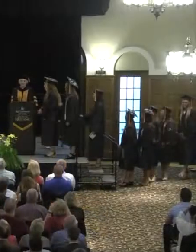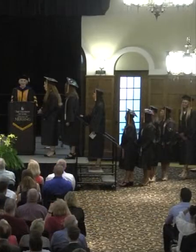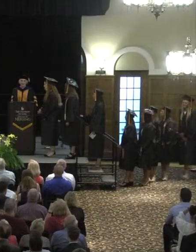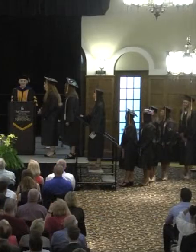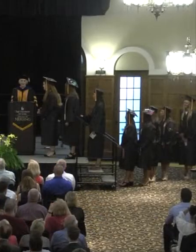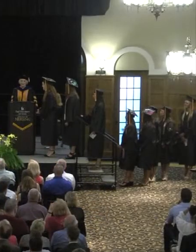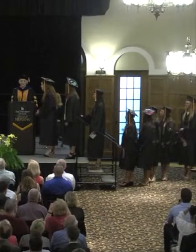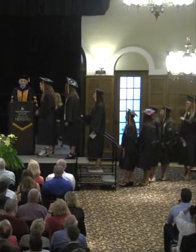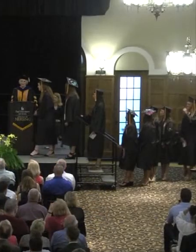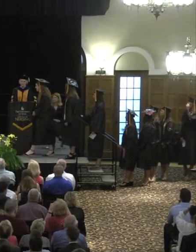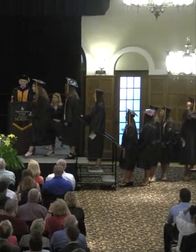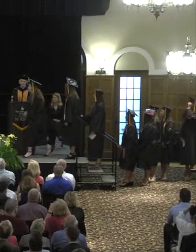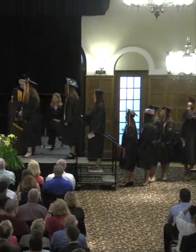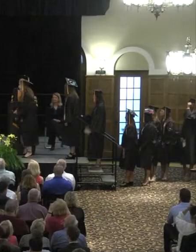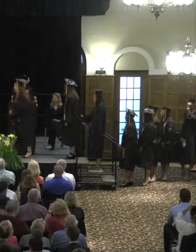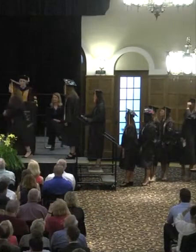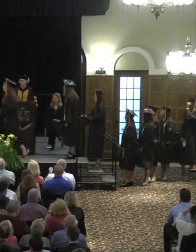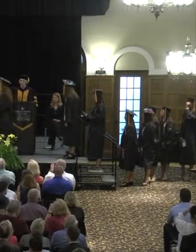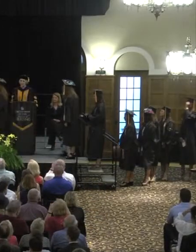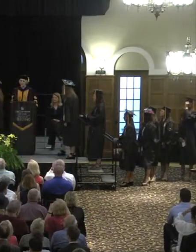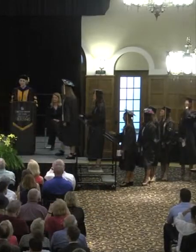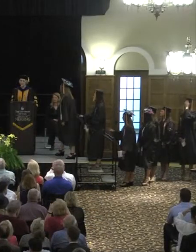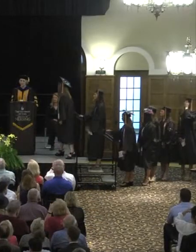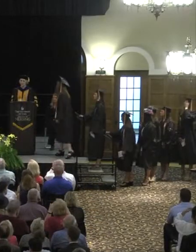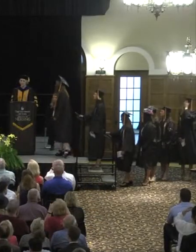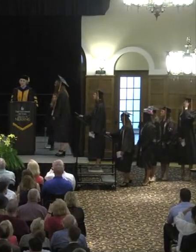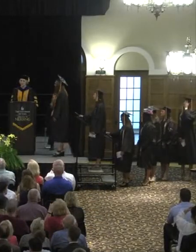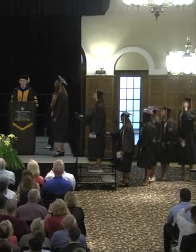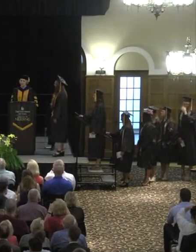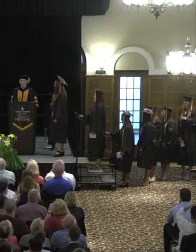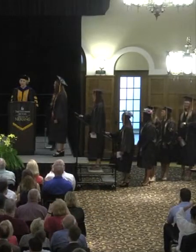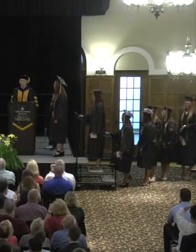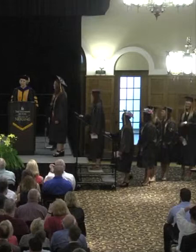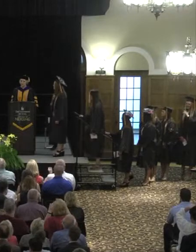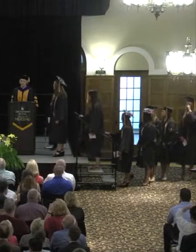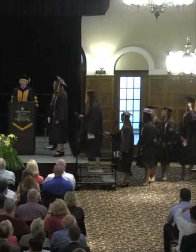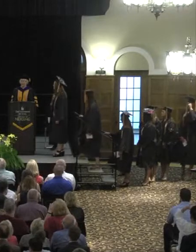Catherine Campbell, BSN, Bachelor of Science in Nursing.